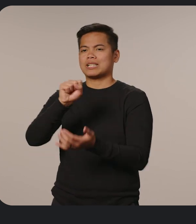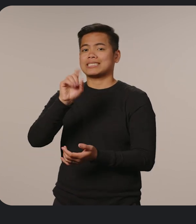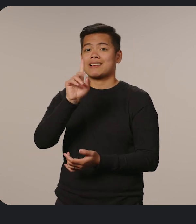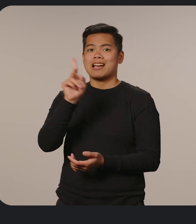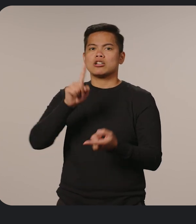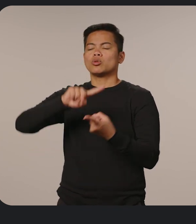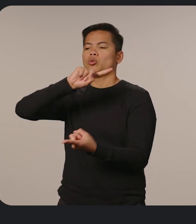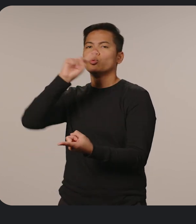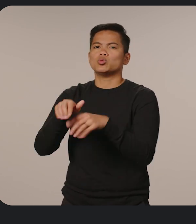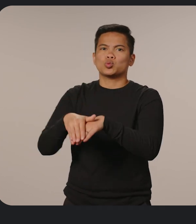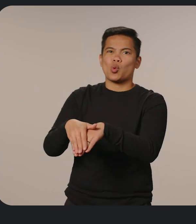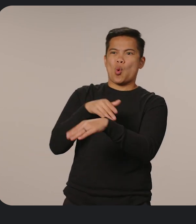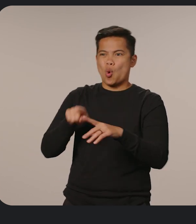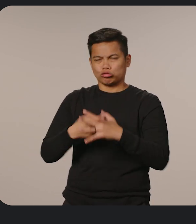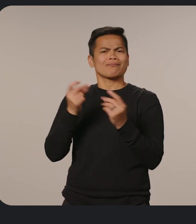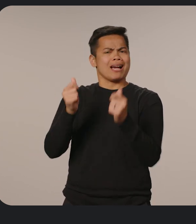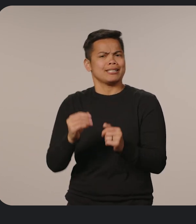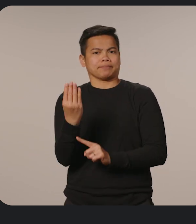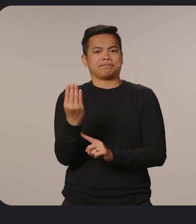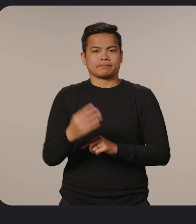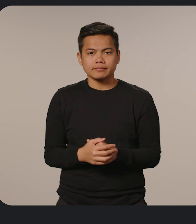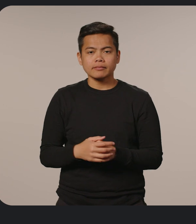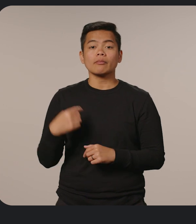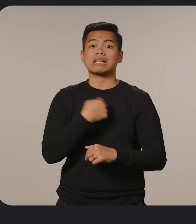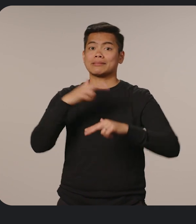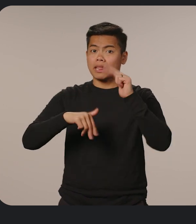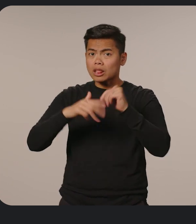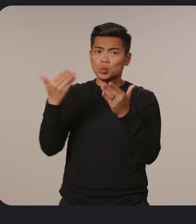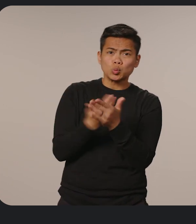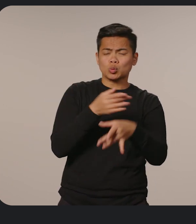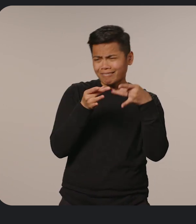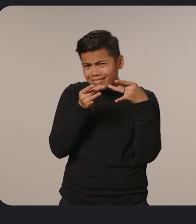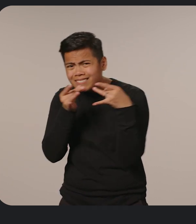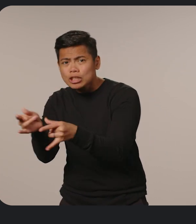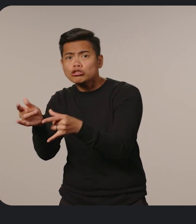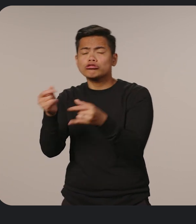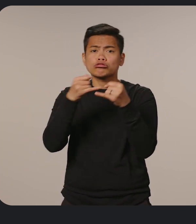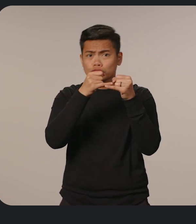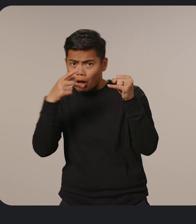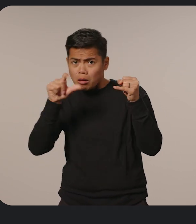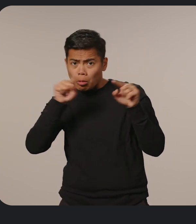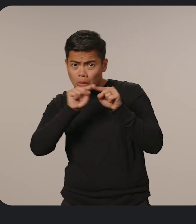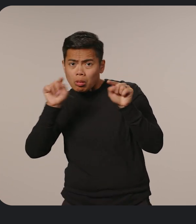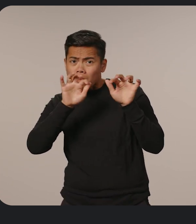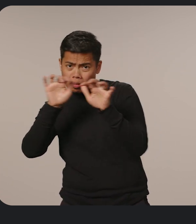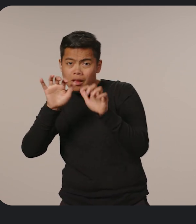reduce startup time we built a new and efficient thread pool